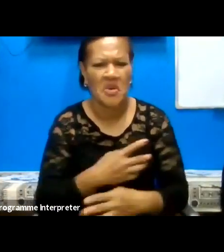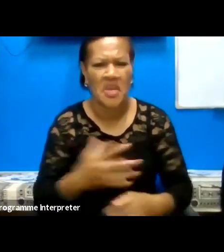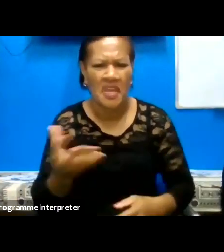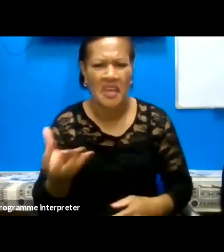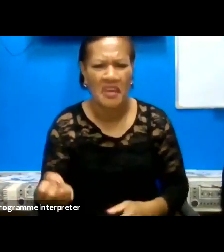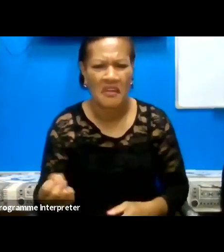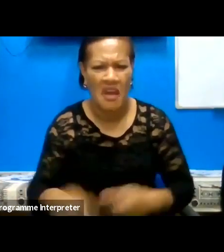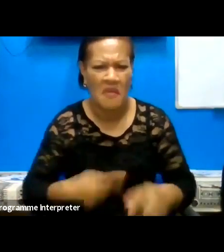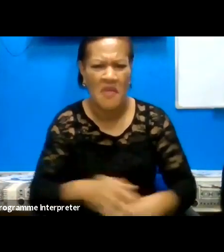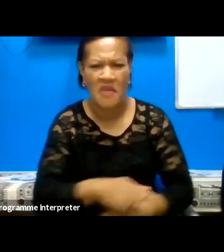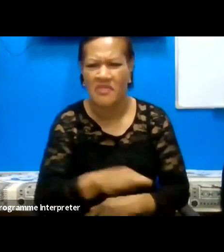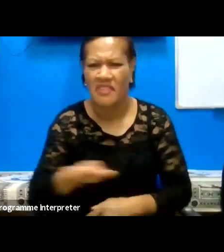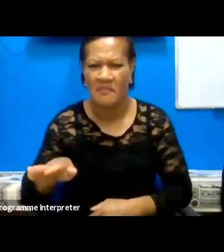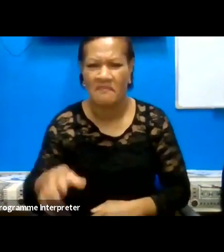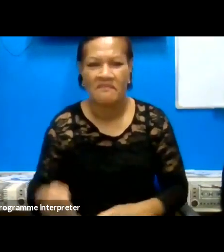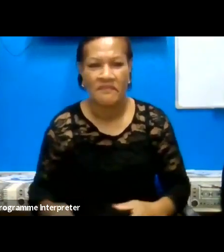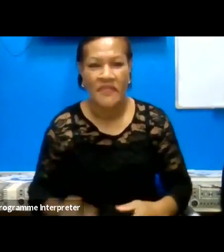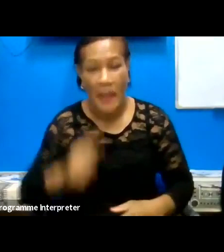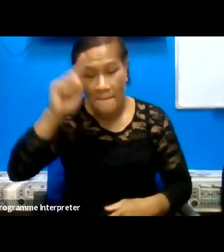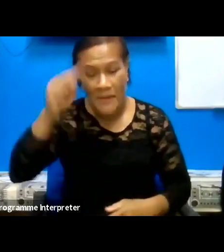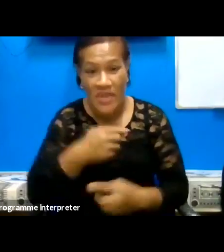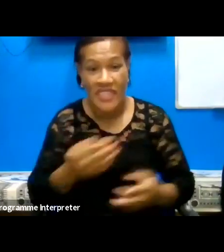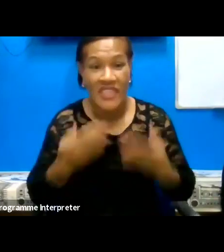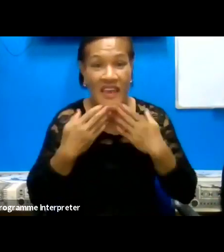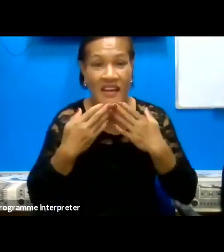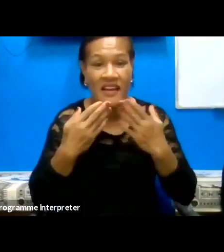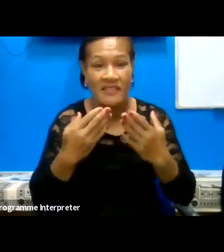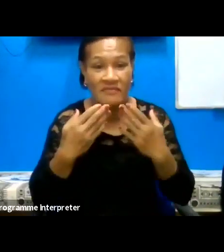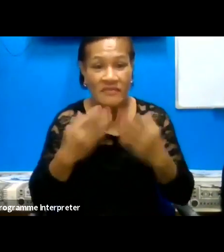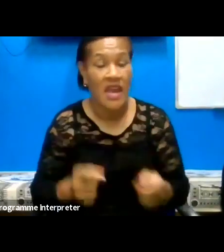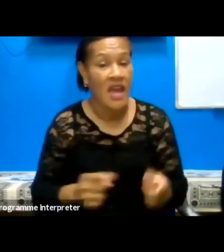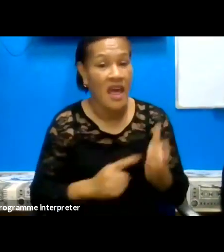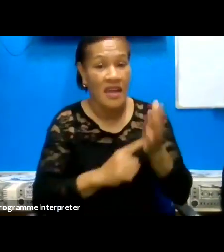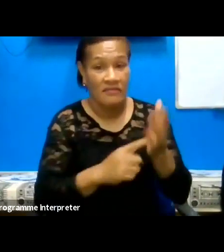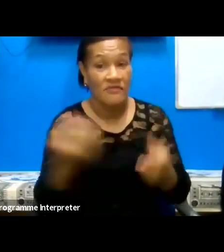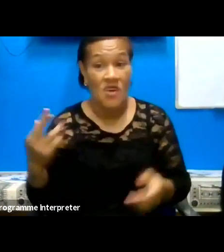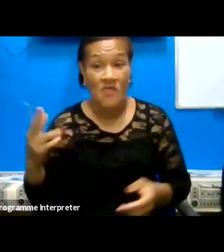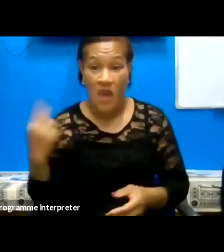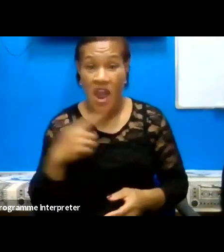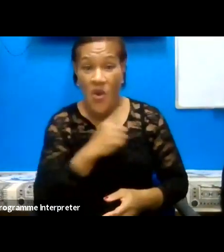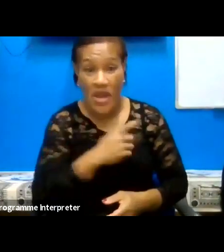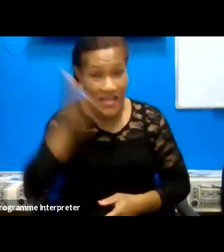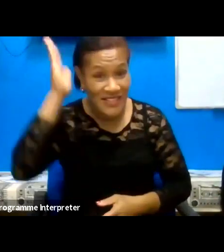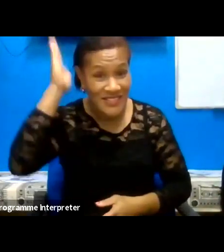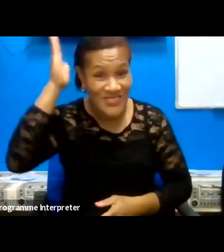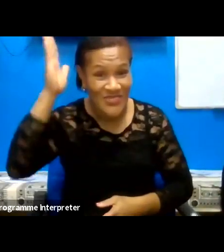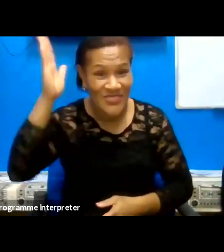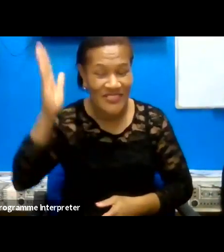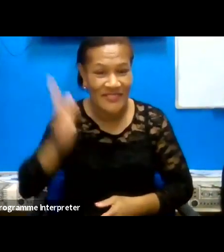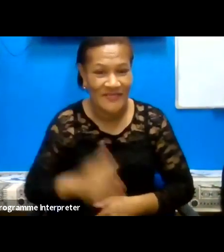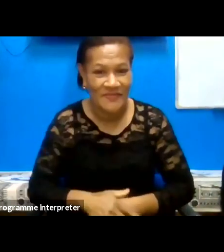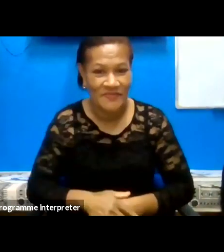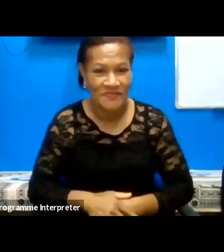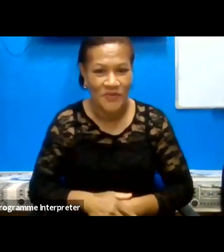sign language and the theme for this year's celebration fits well